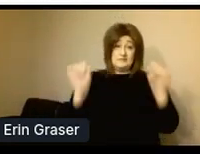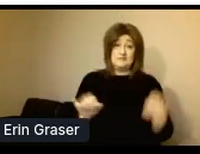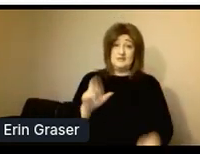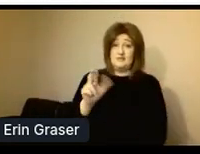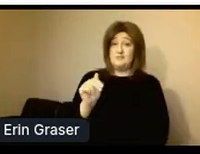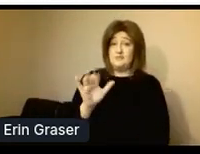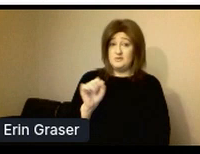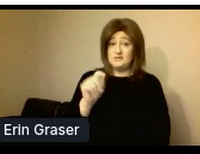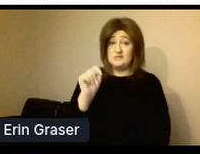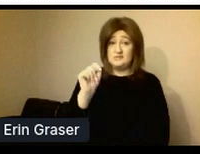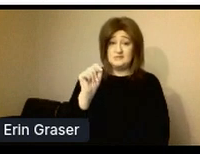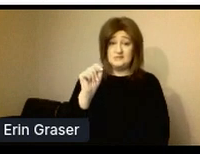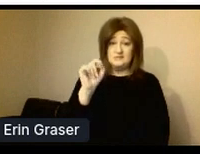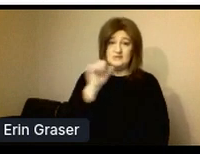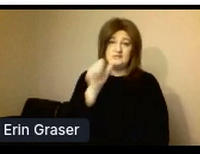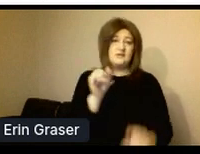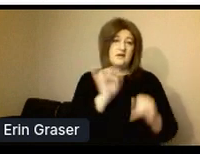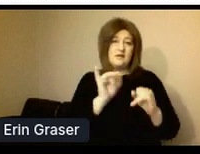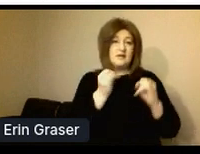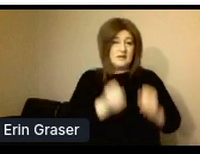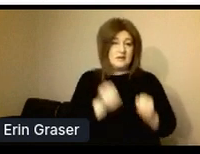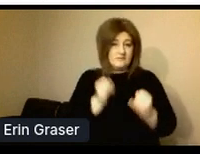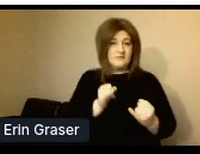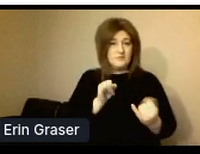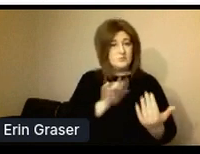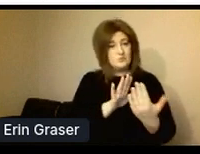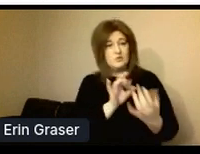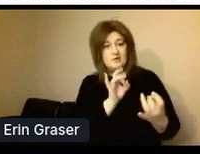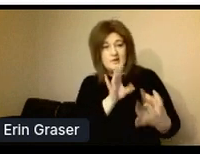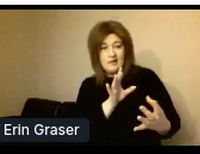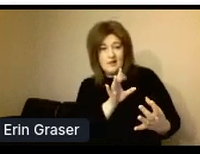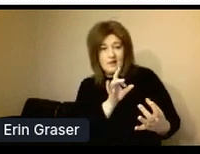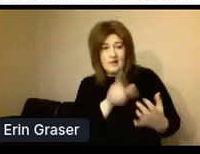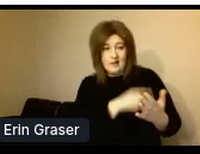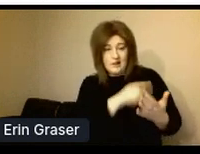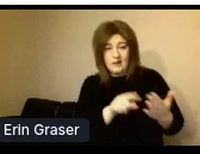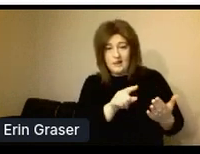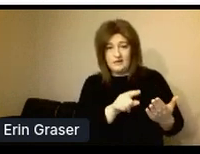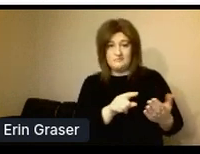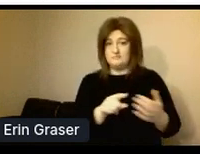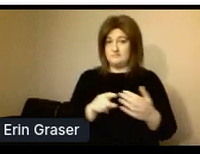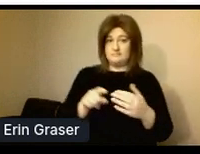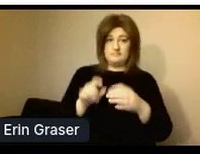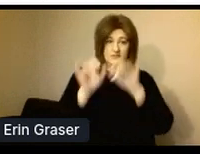with the individual acts of discrimination.